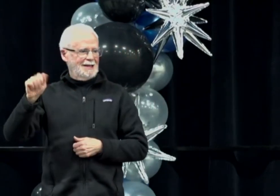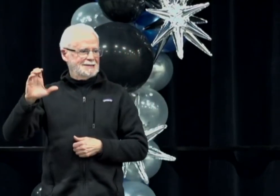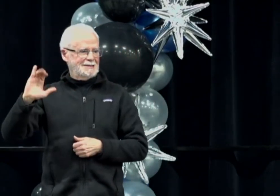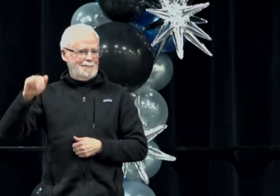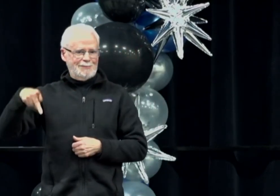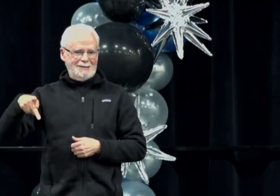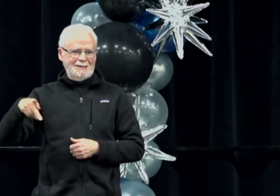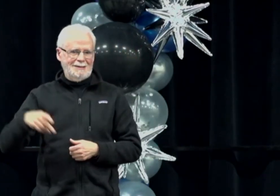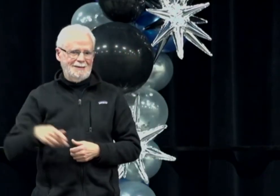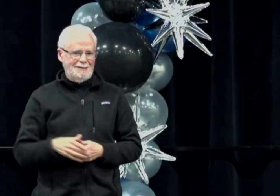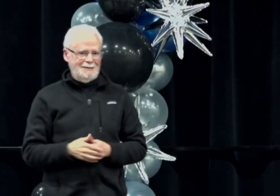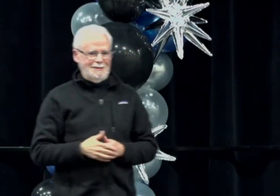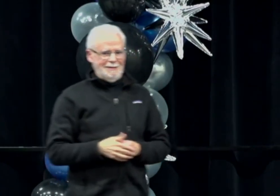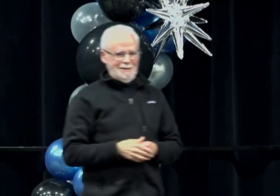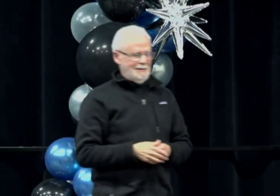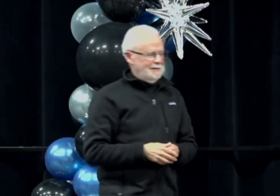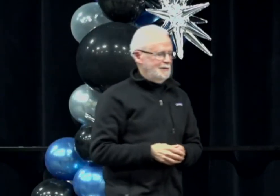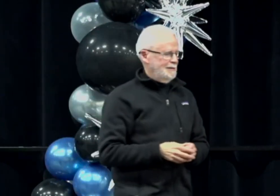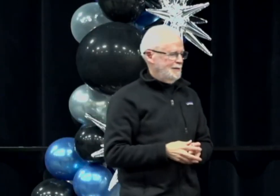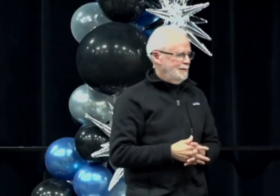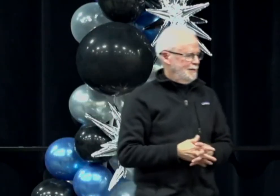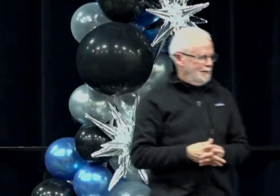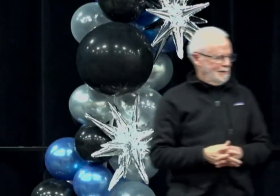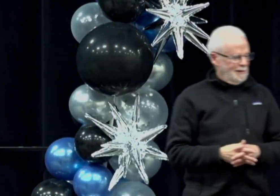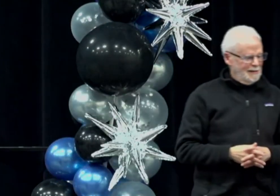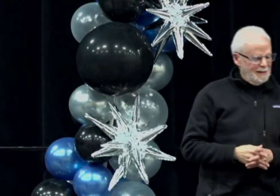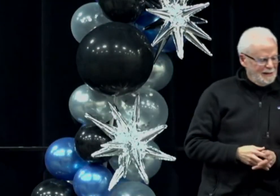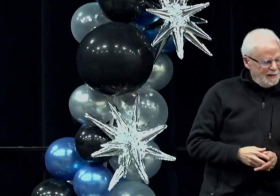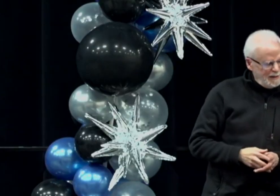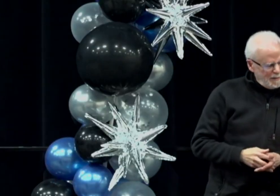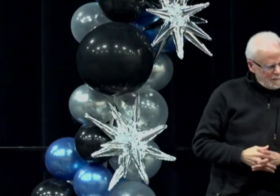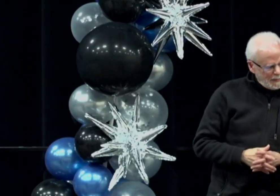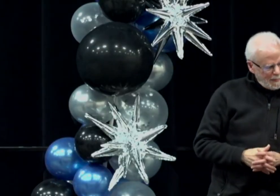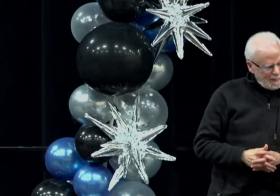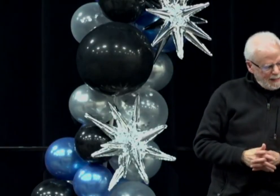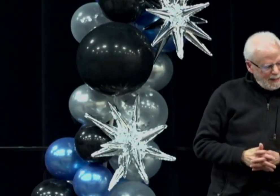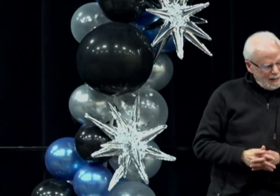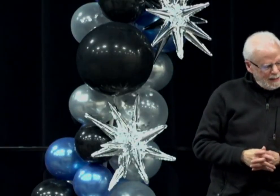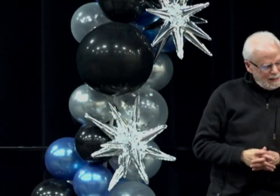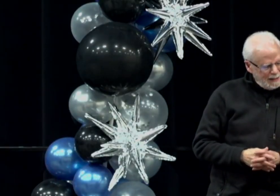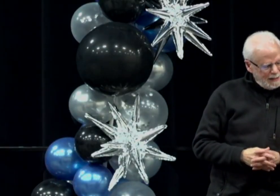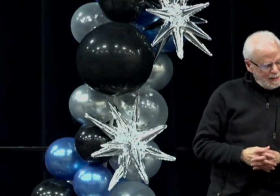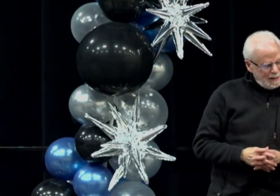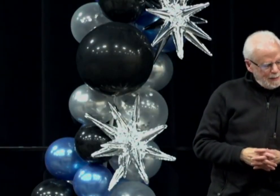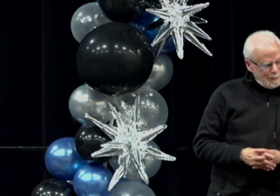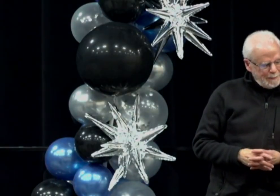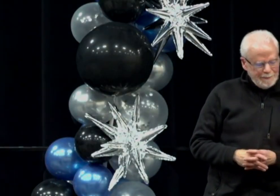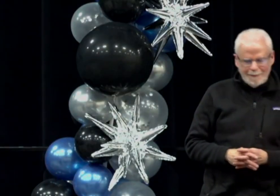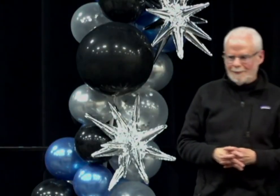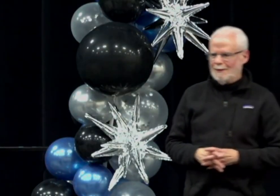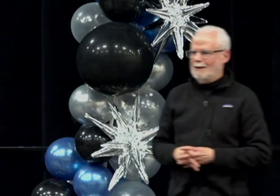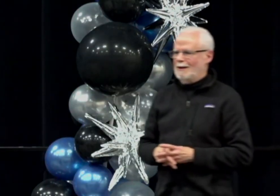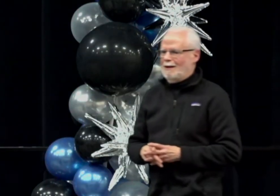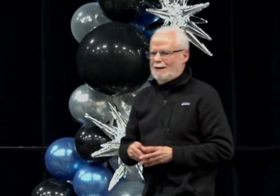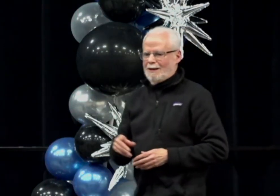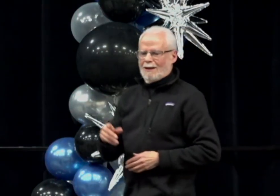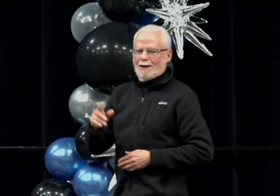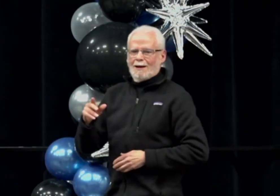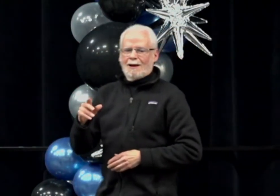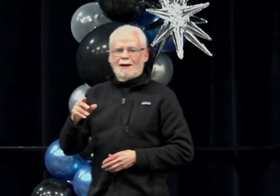Access for Communication-Impaired Persons, abbreviated as TACIP.